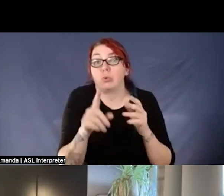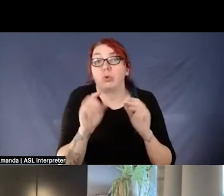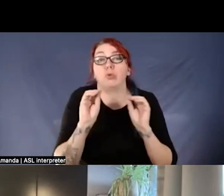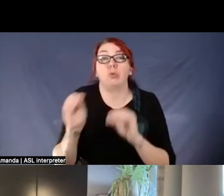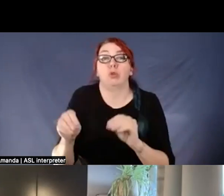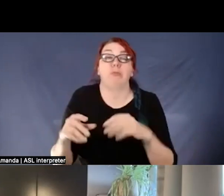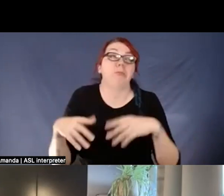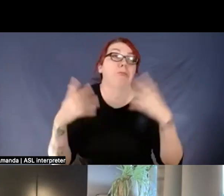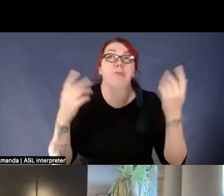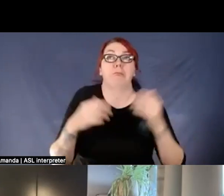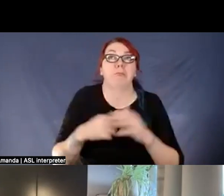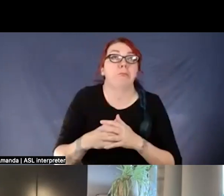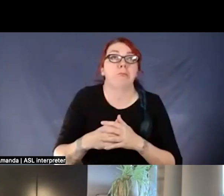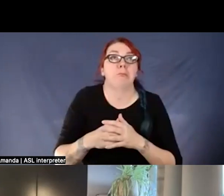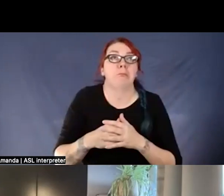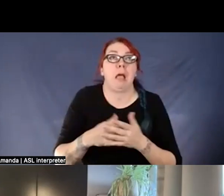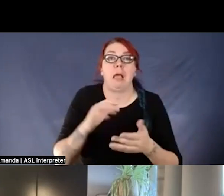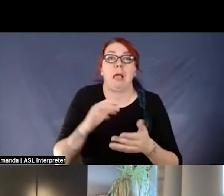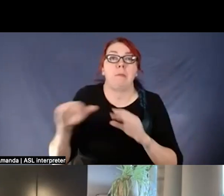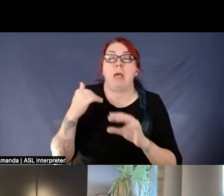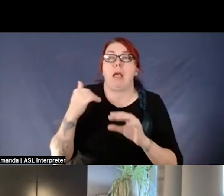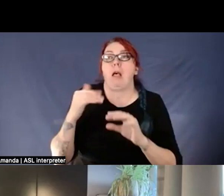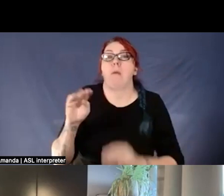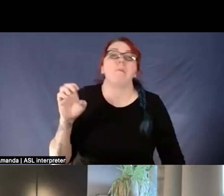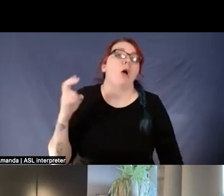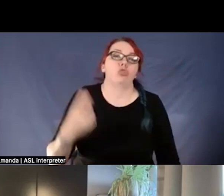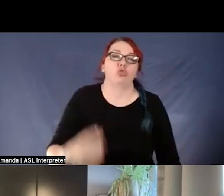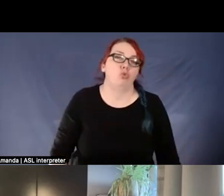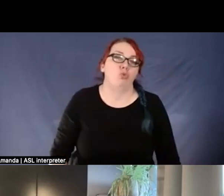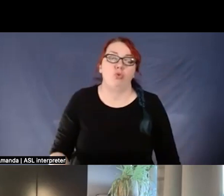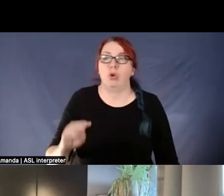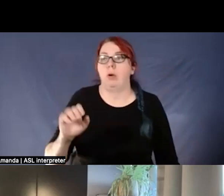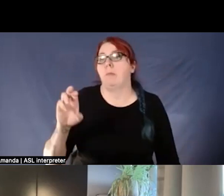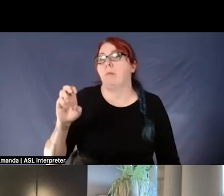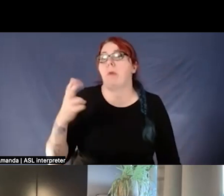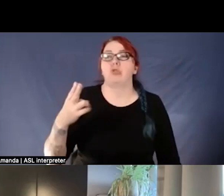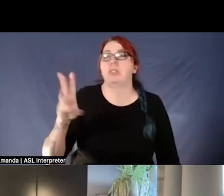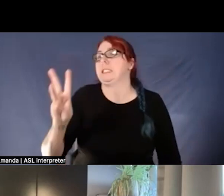that's when you follow up. You can put days, weeks, months using plain text all the time. Very,